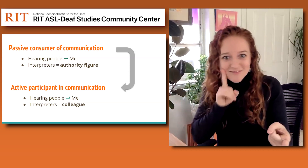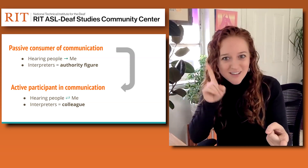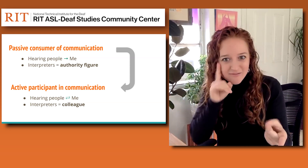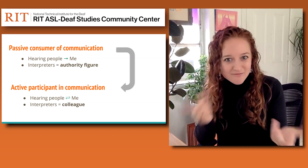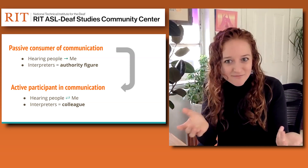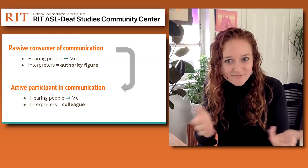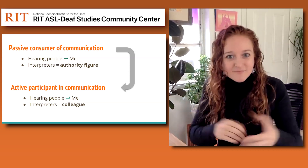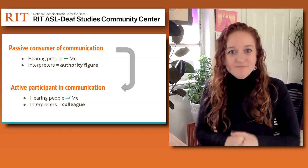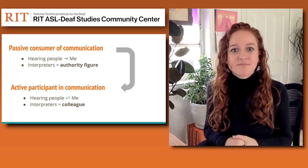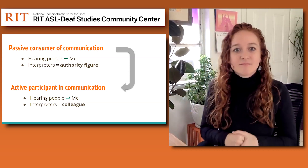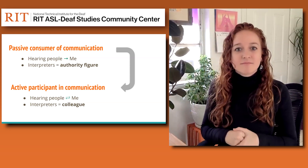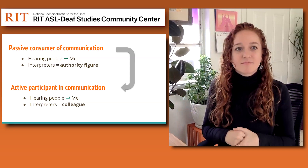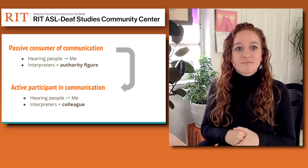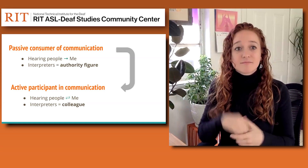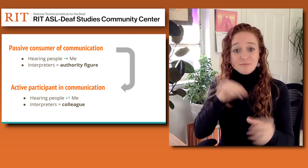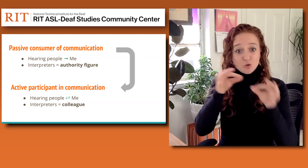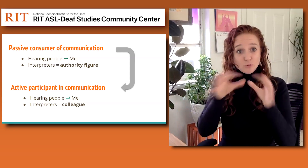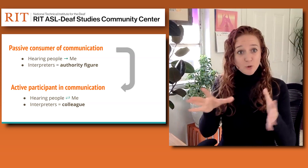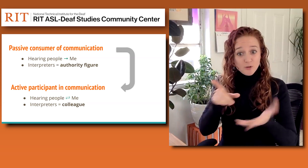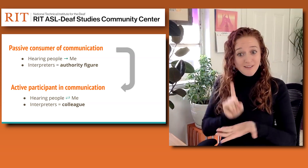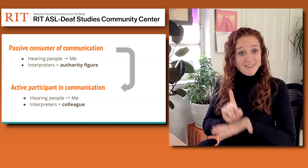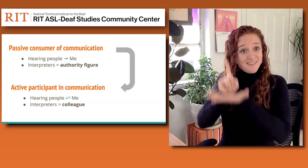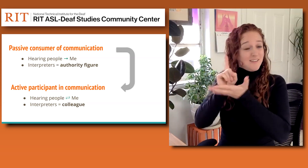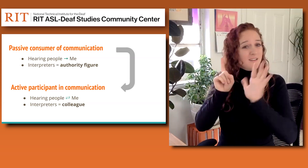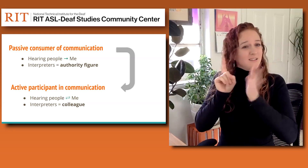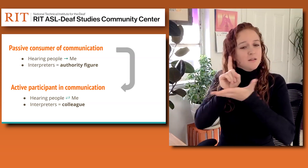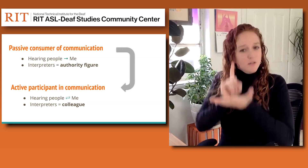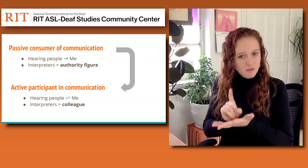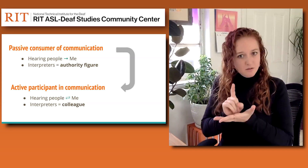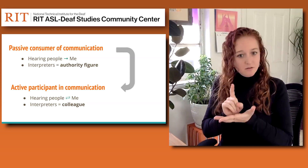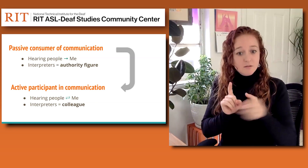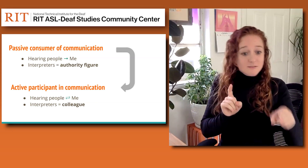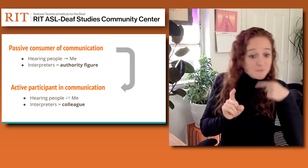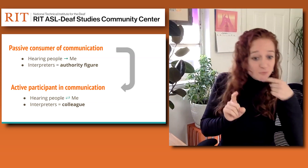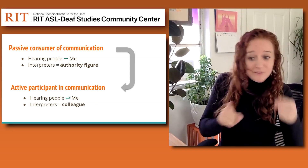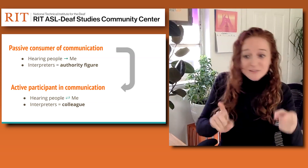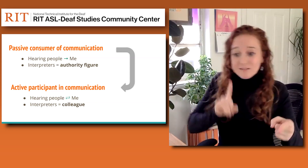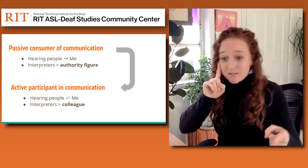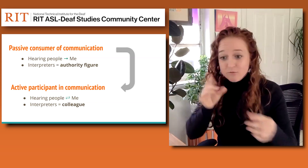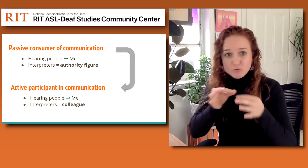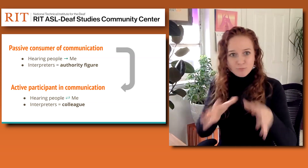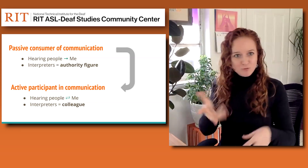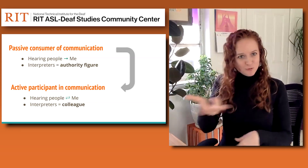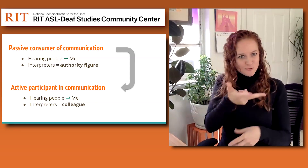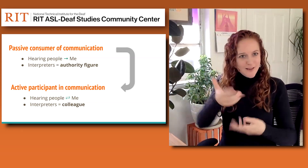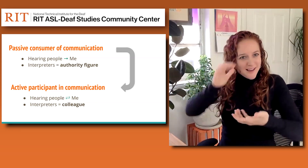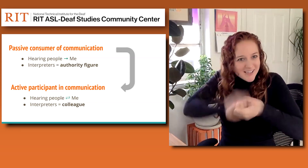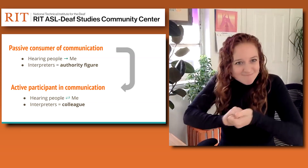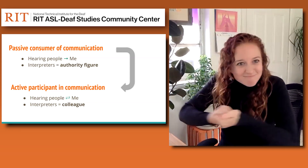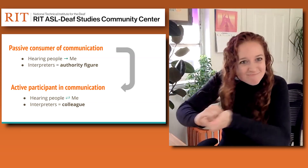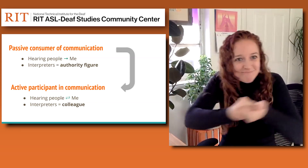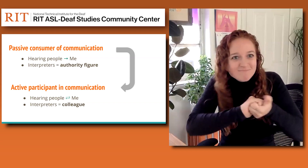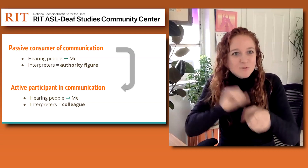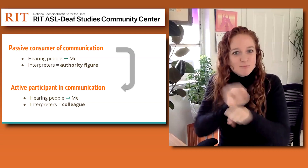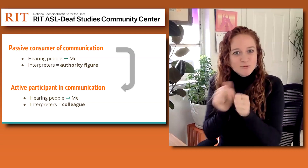The people involved, the hearing people and the deaf people, are the ones that need the interpretation, but they're the subject-matter experts.